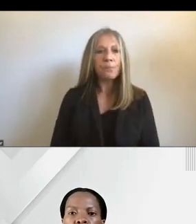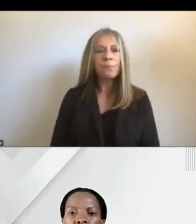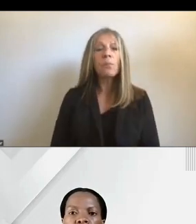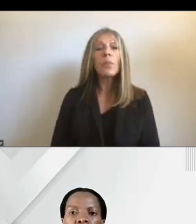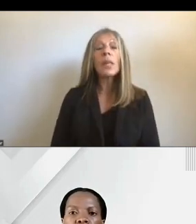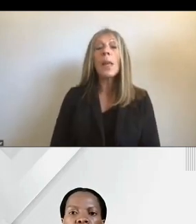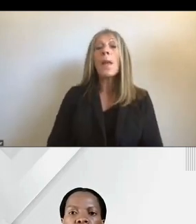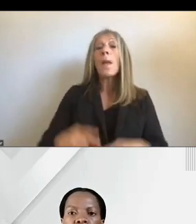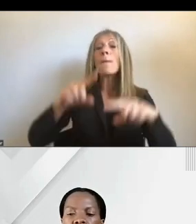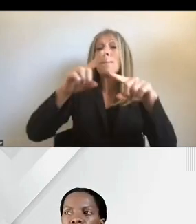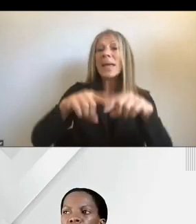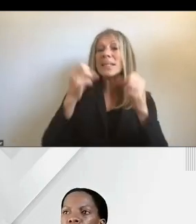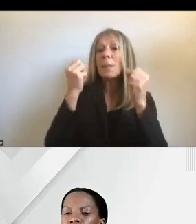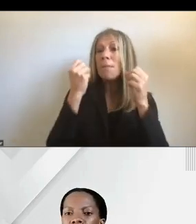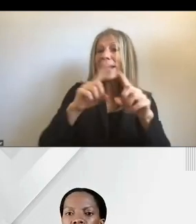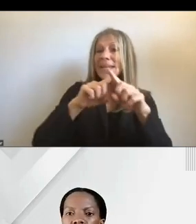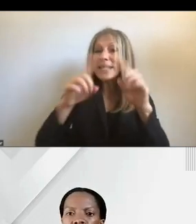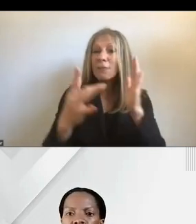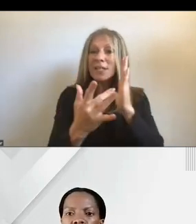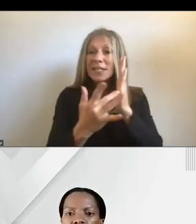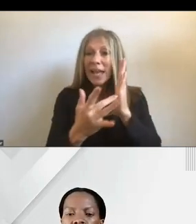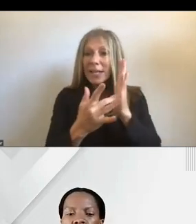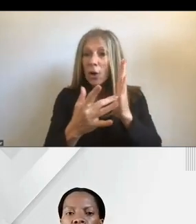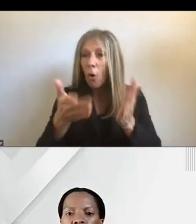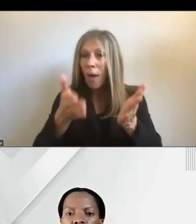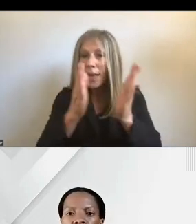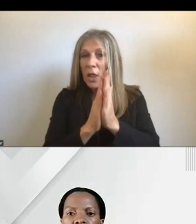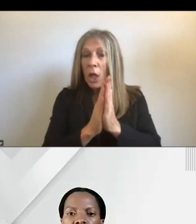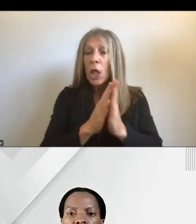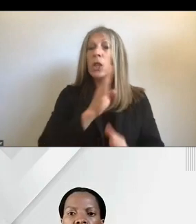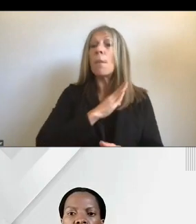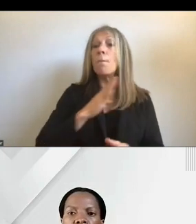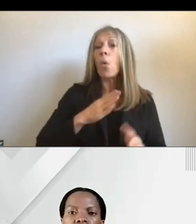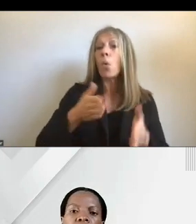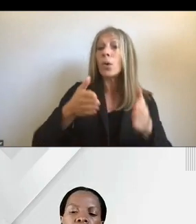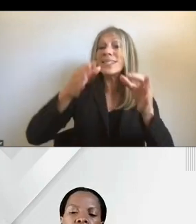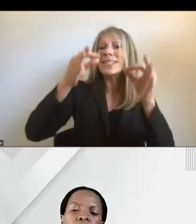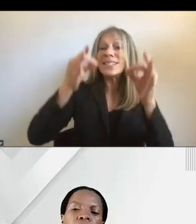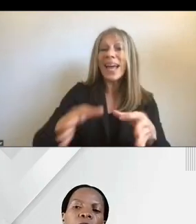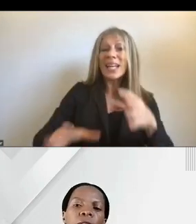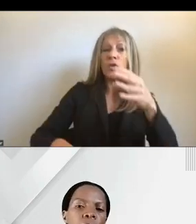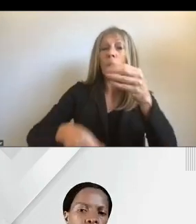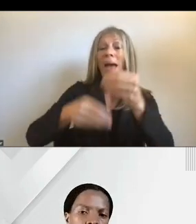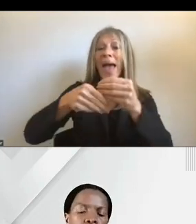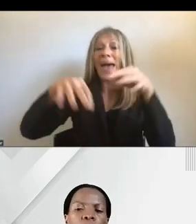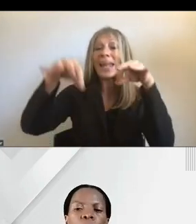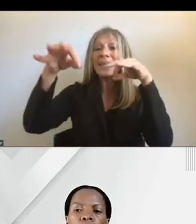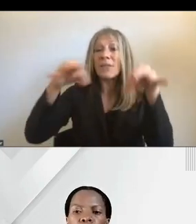Based on numerous technical assistance inquiries, the Board decided to add a definition for block